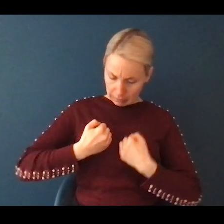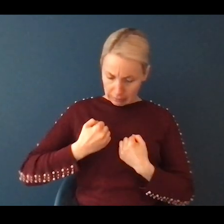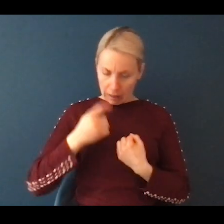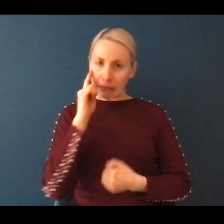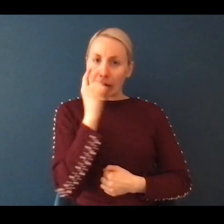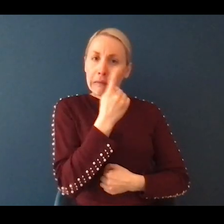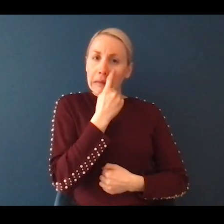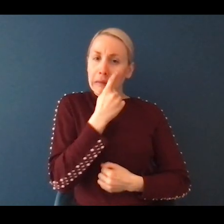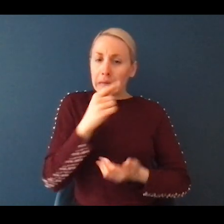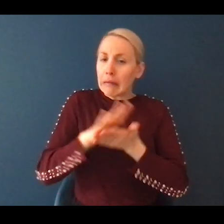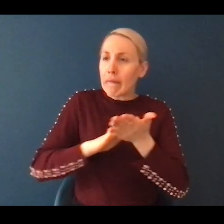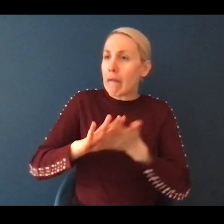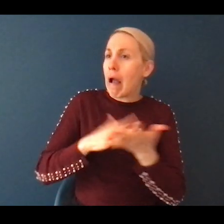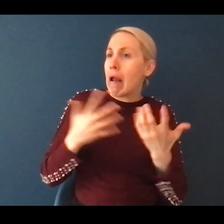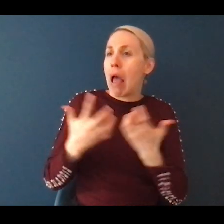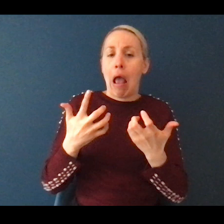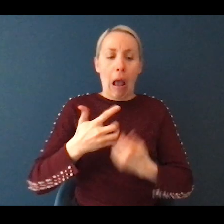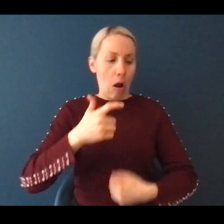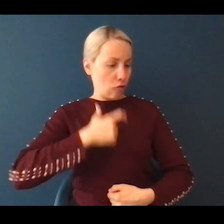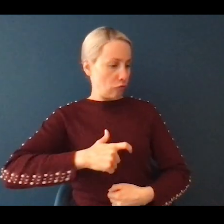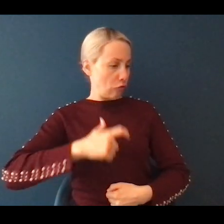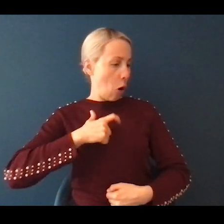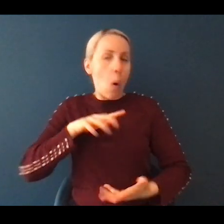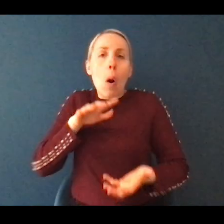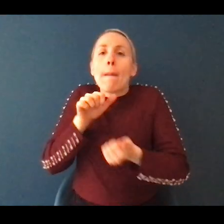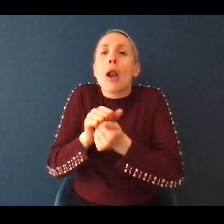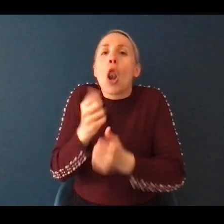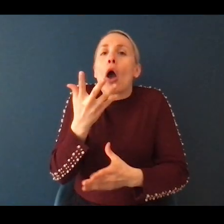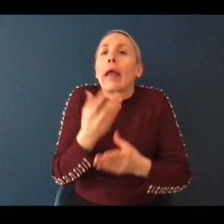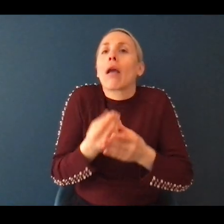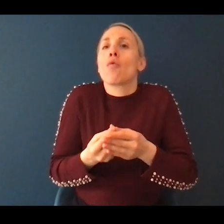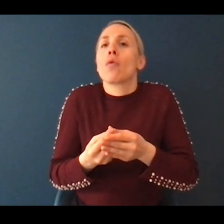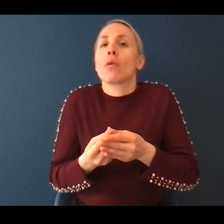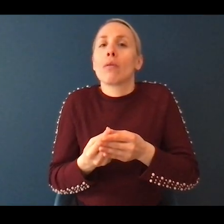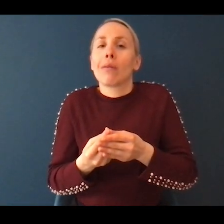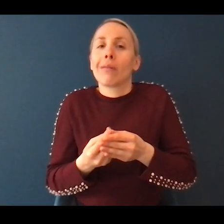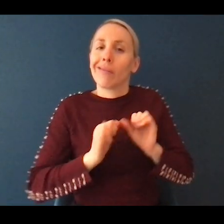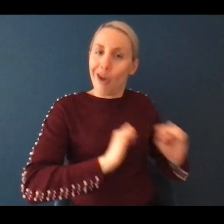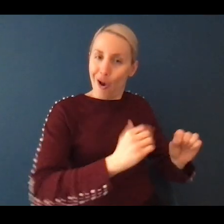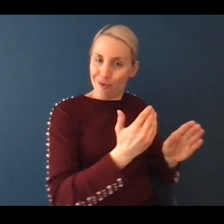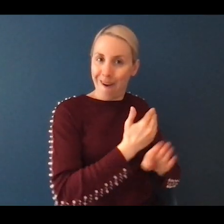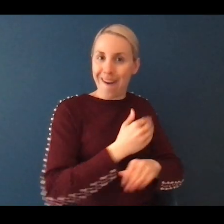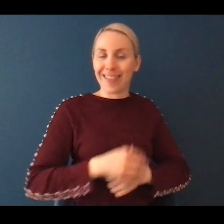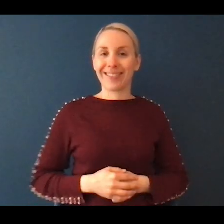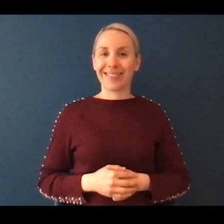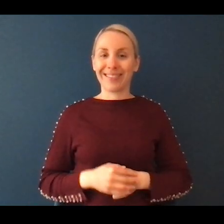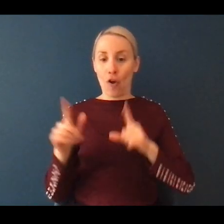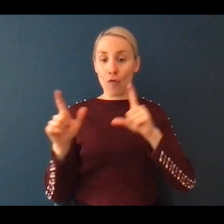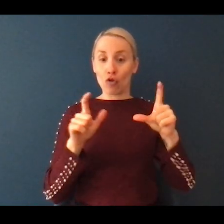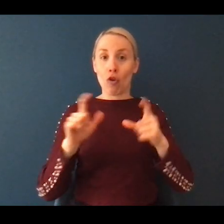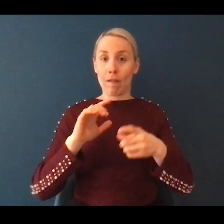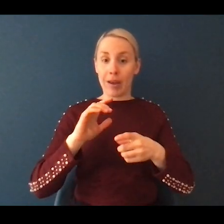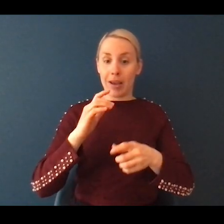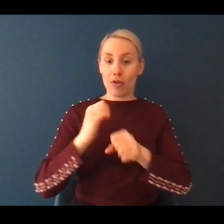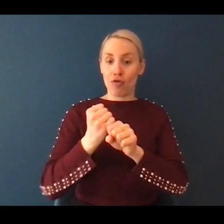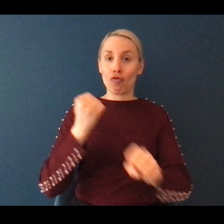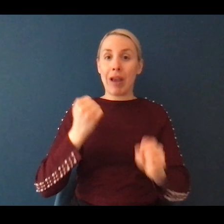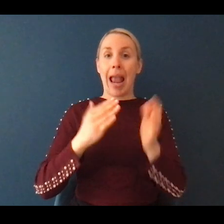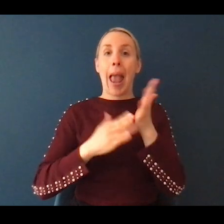group plays in our search for belonging she holds a MFA in Photography and a BA in Sociology